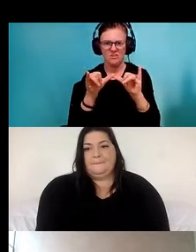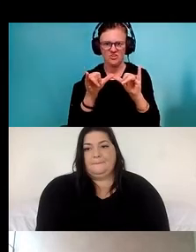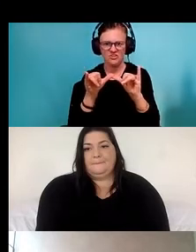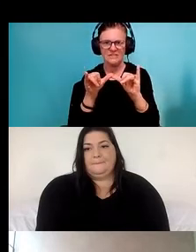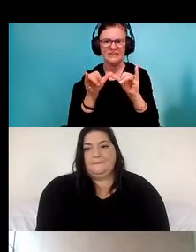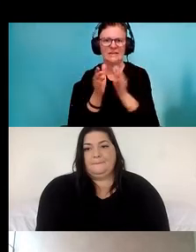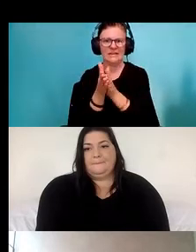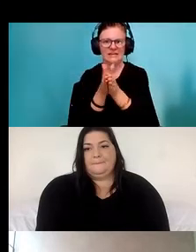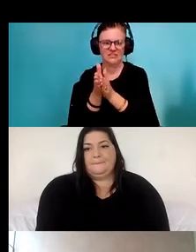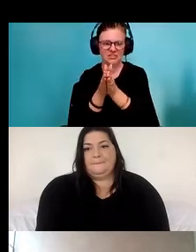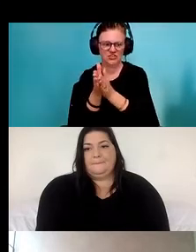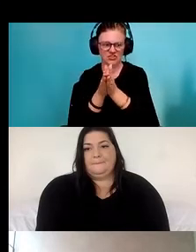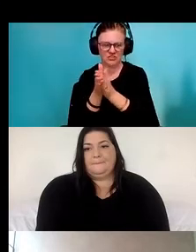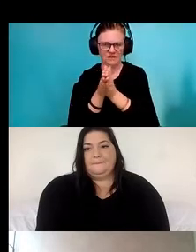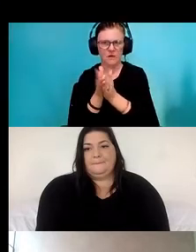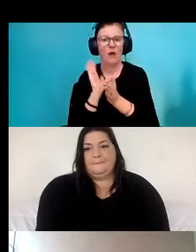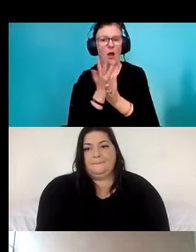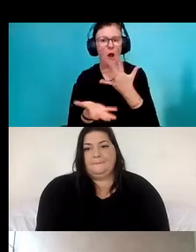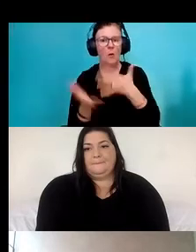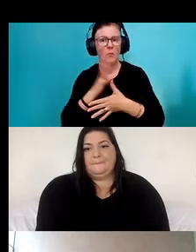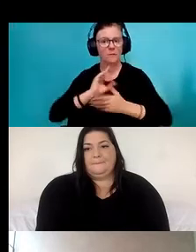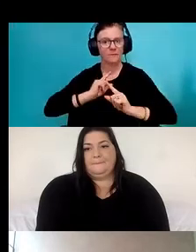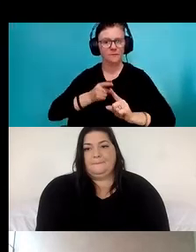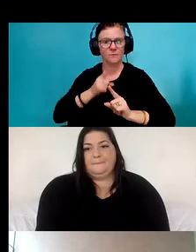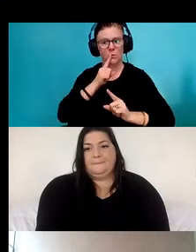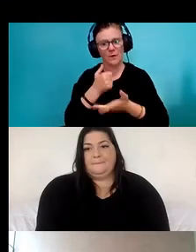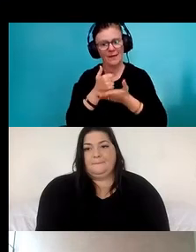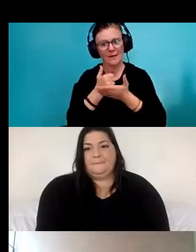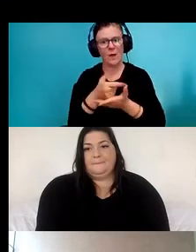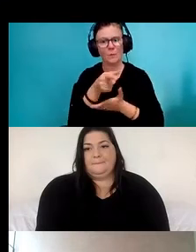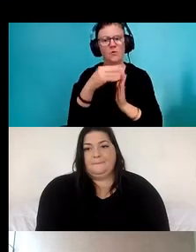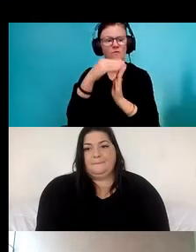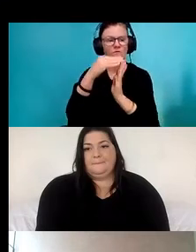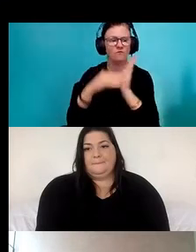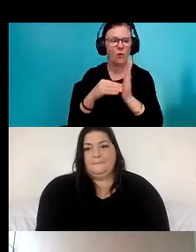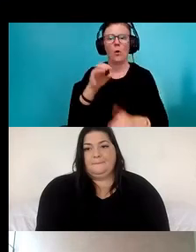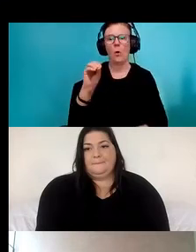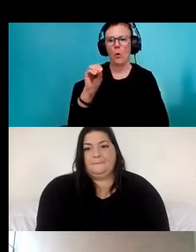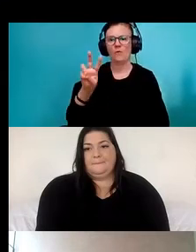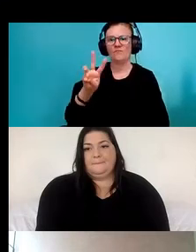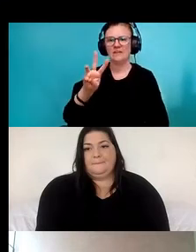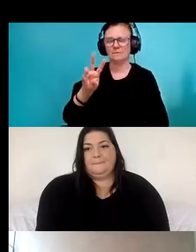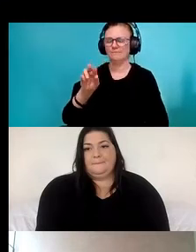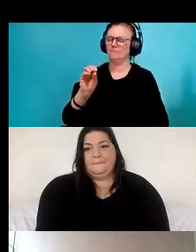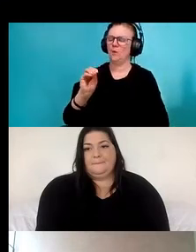helps you learn about and complete your OVW Progress Reporting forms.